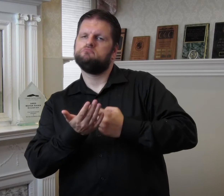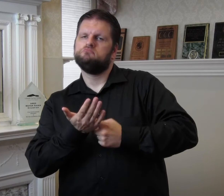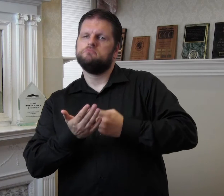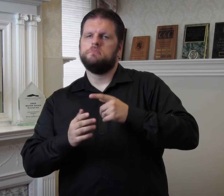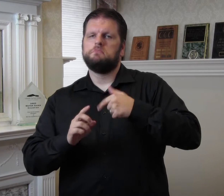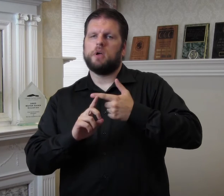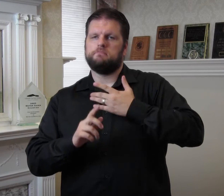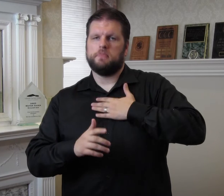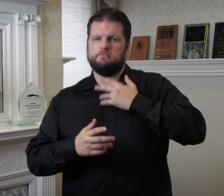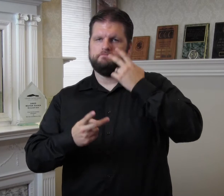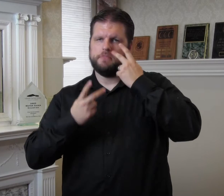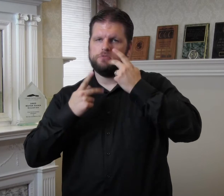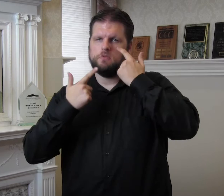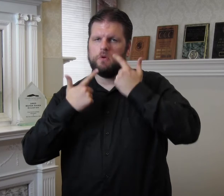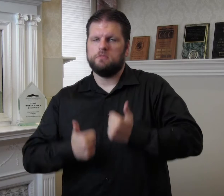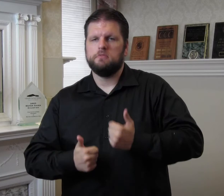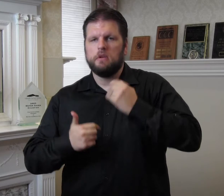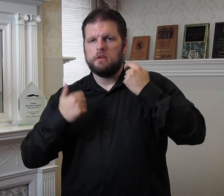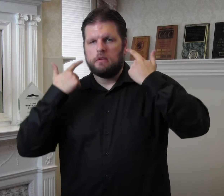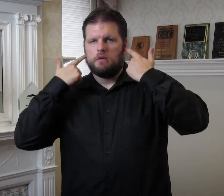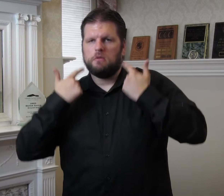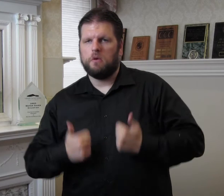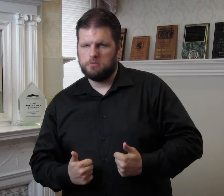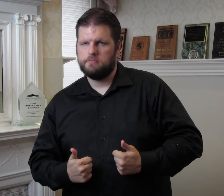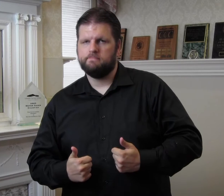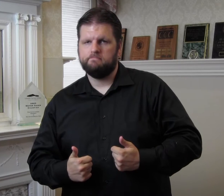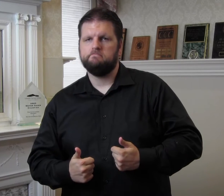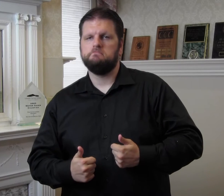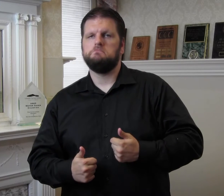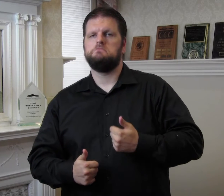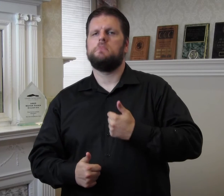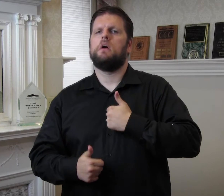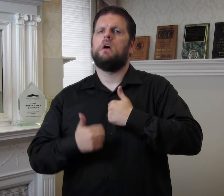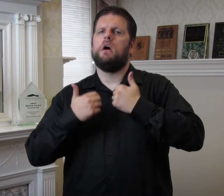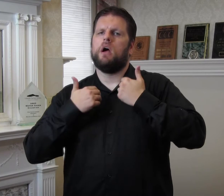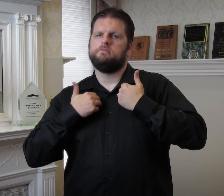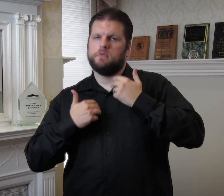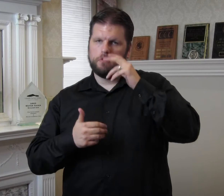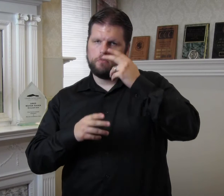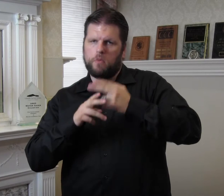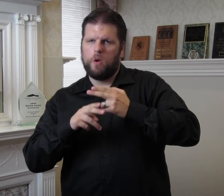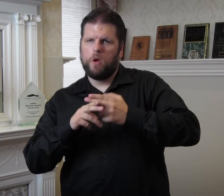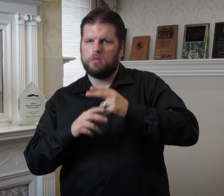Now, I'd like to talk a little bit about my vision loss and my hearing loss.